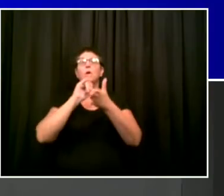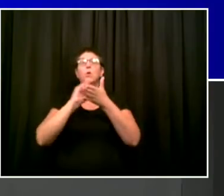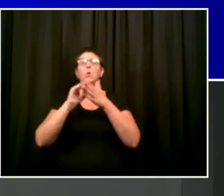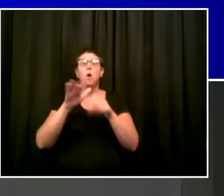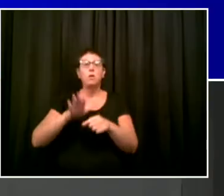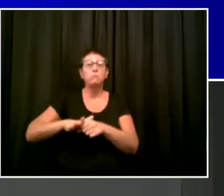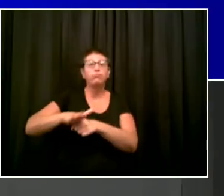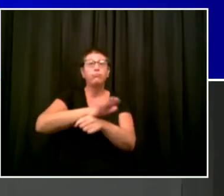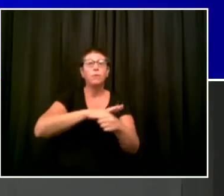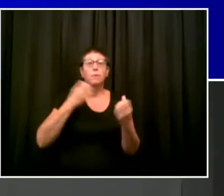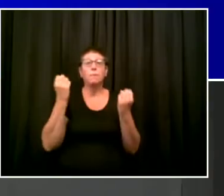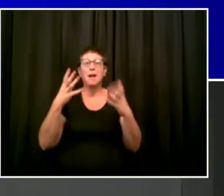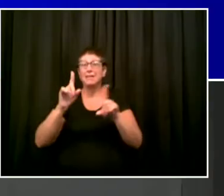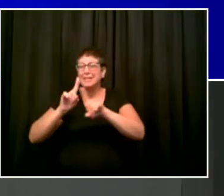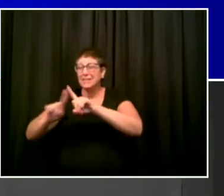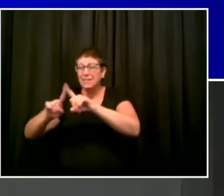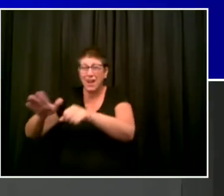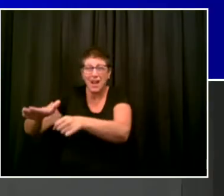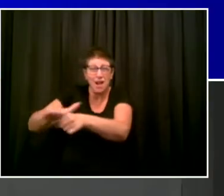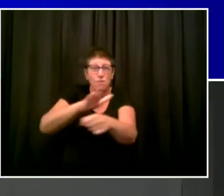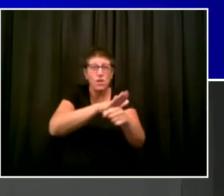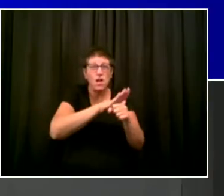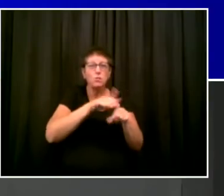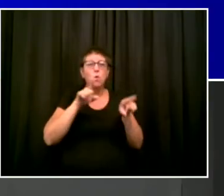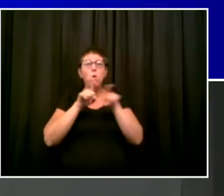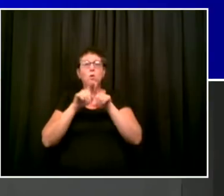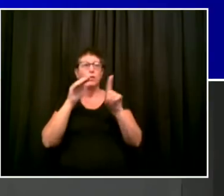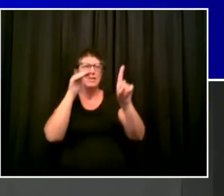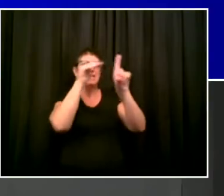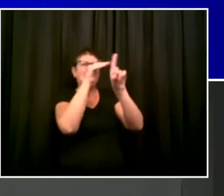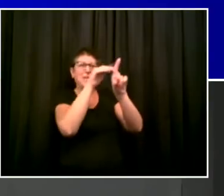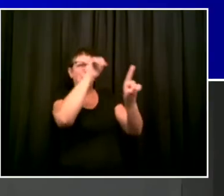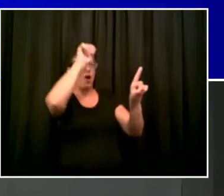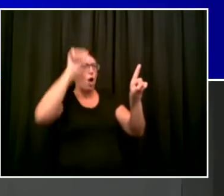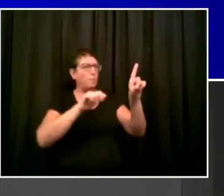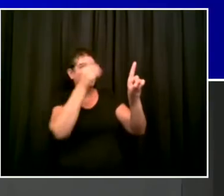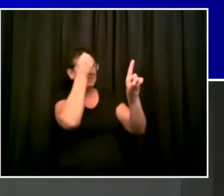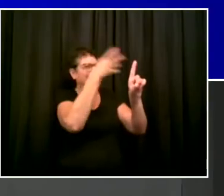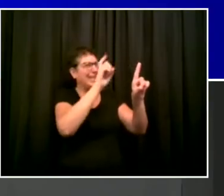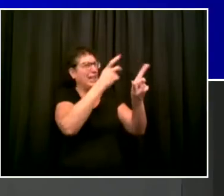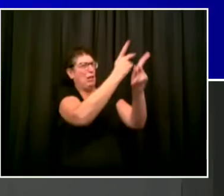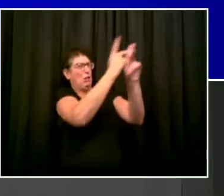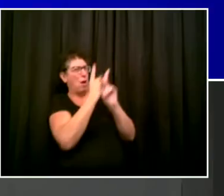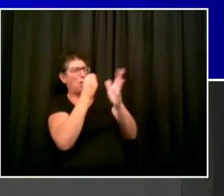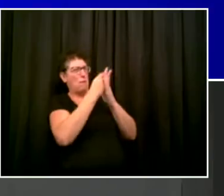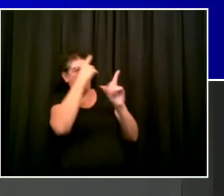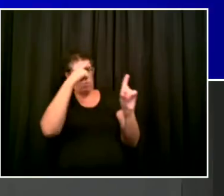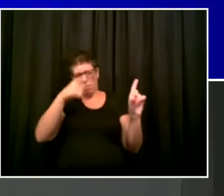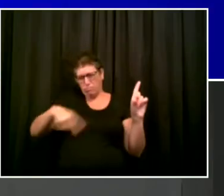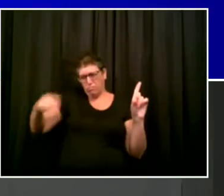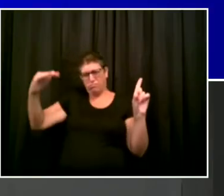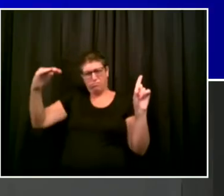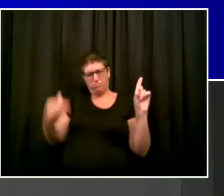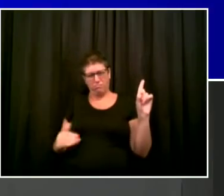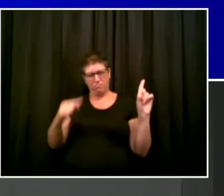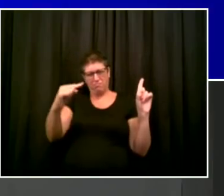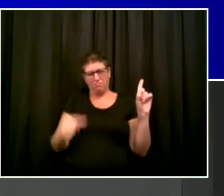WEIGHED IN AN D MADE SO CLEAR THAT ALL OF HER NEW YORK STATE THERE ARE LOCALITIES THAT NEED HELP WITH LONG-TERM BORROWING GIVEN